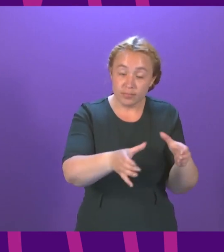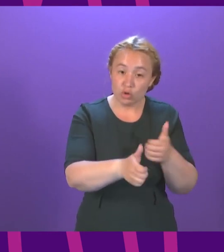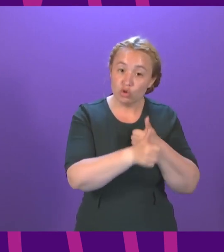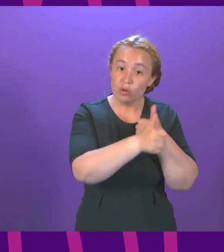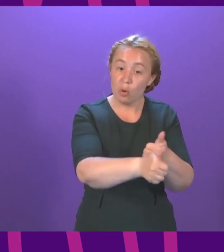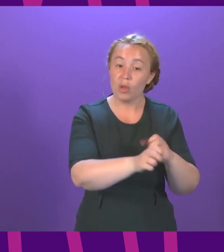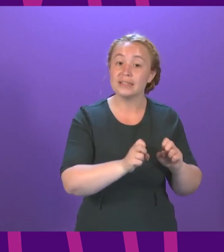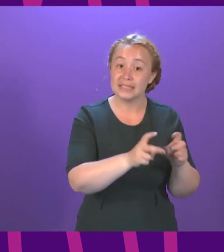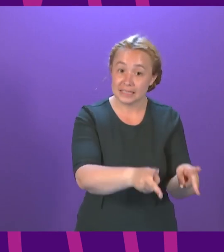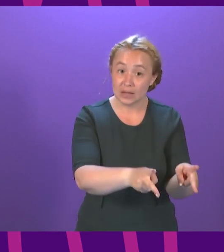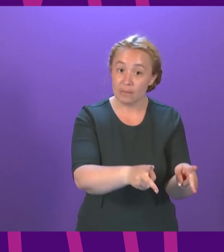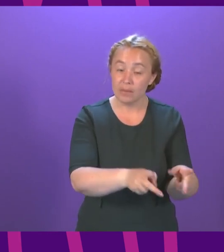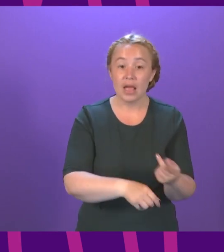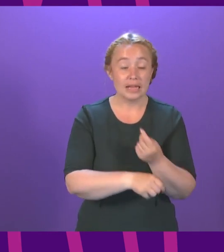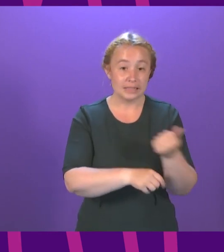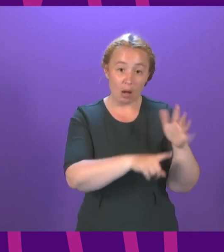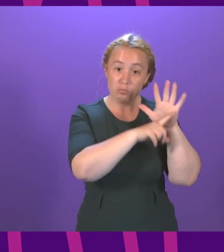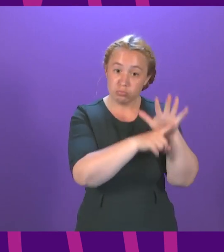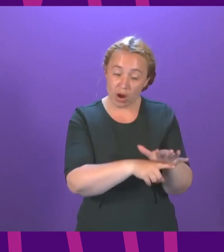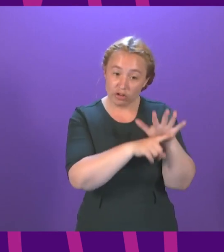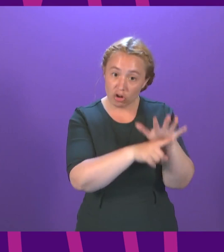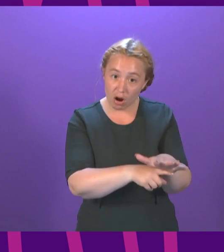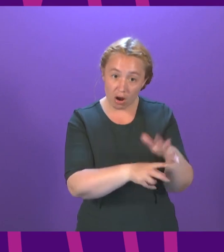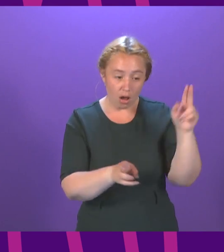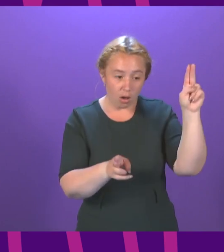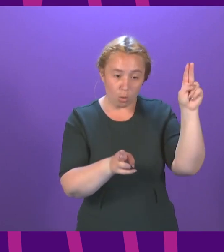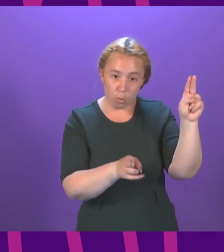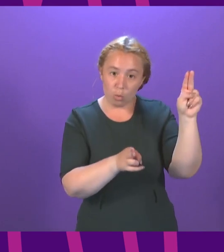because of that approach, some of the pressure that we have seen in the past week or so